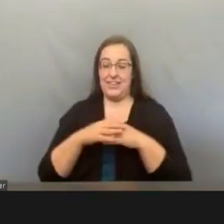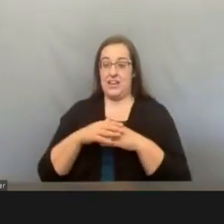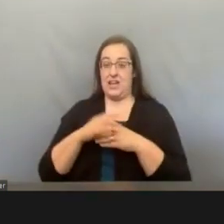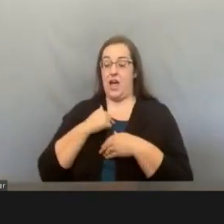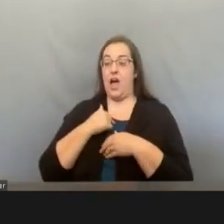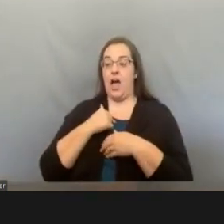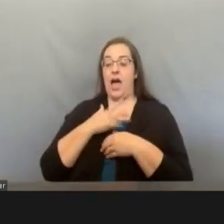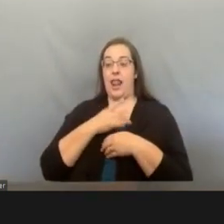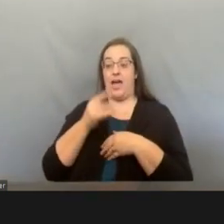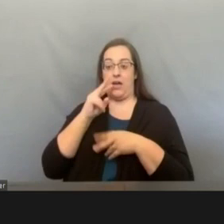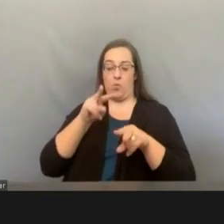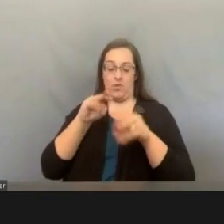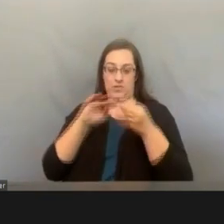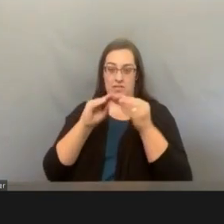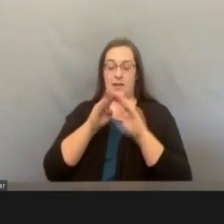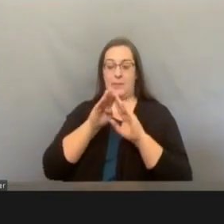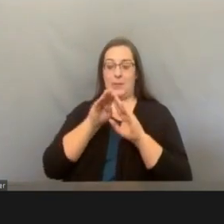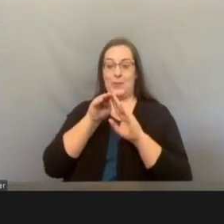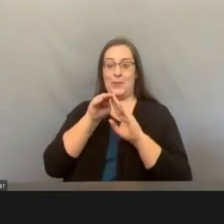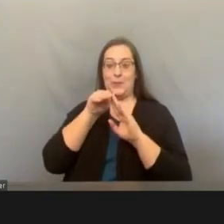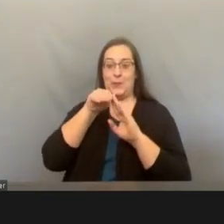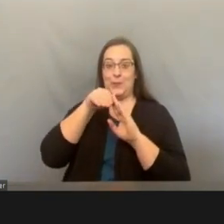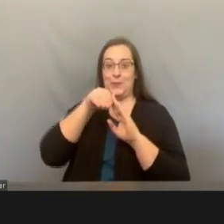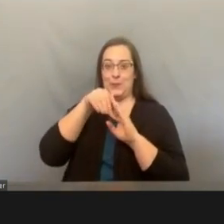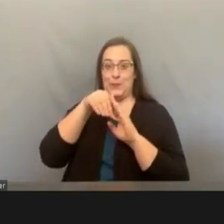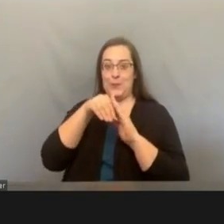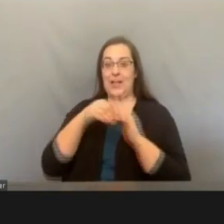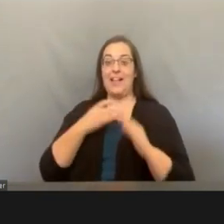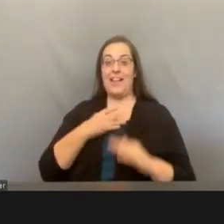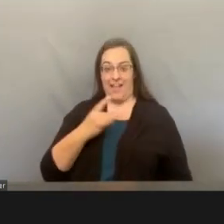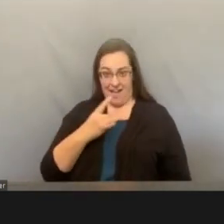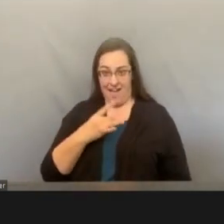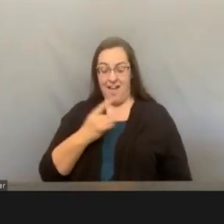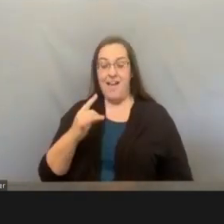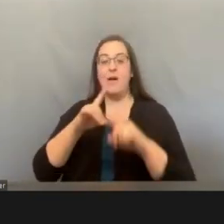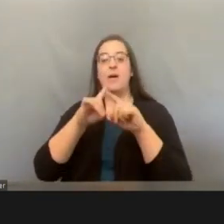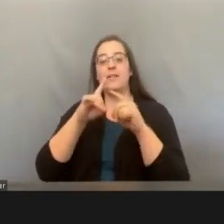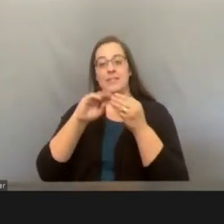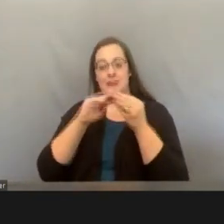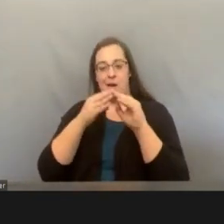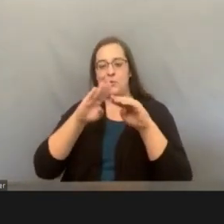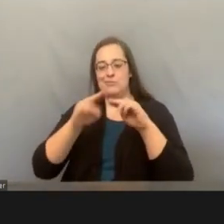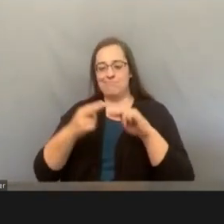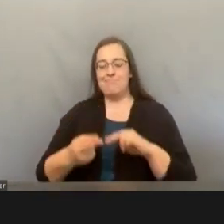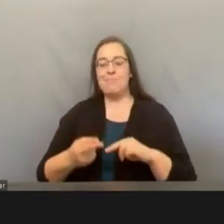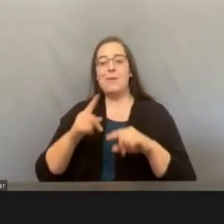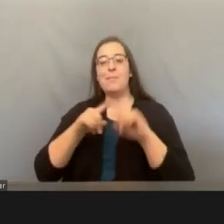DID THAT THAT WOULD BE GREAT I JUST WANT TO GIVE YOU A VERY TRANSPARENT NUMBER TO TELL YOU I